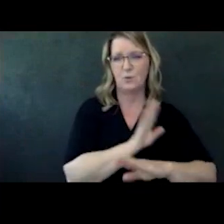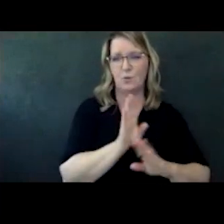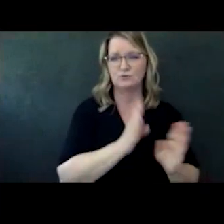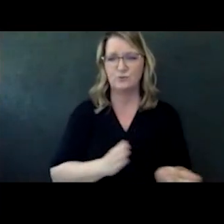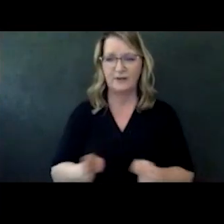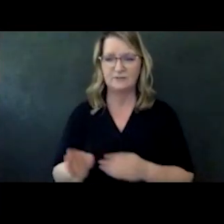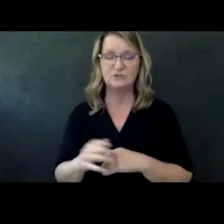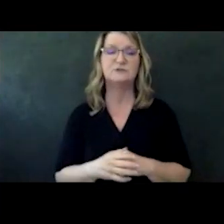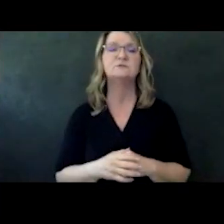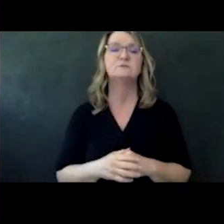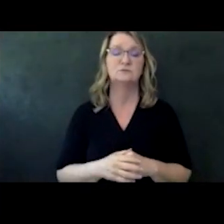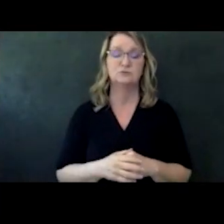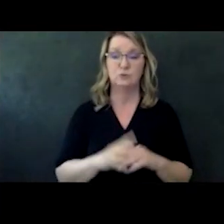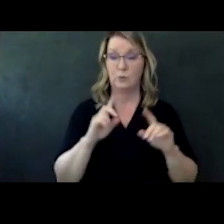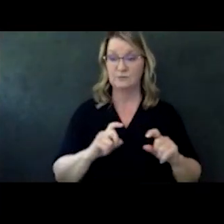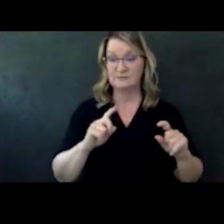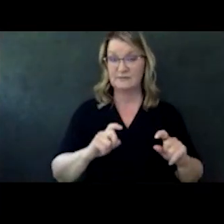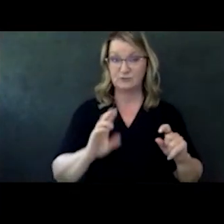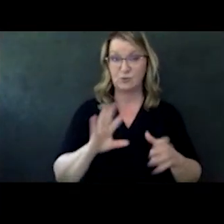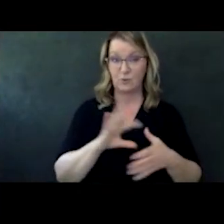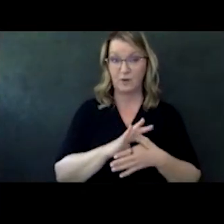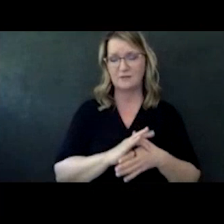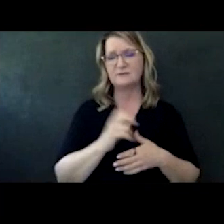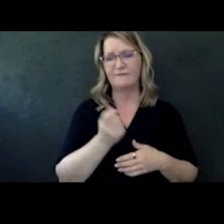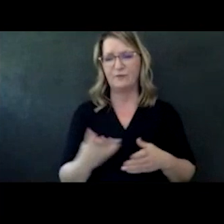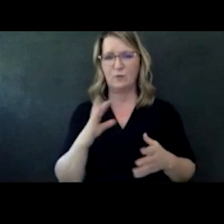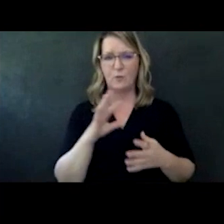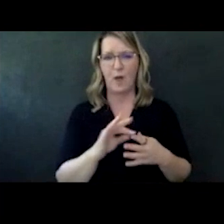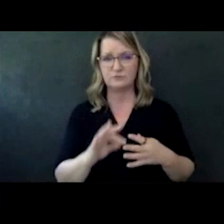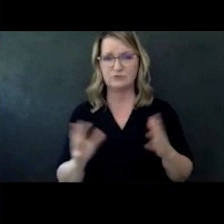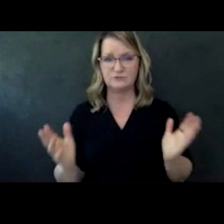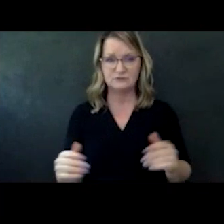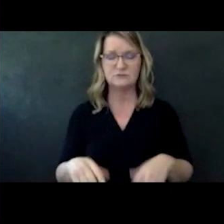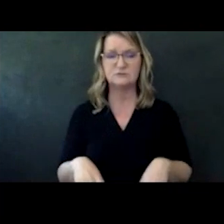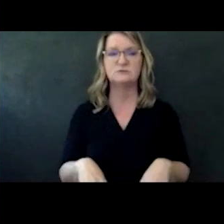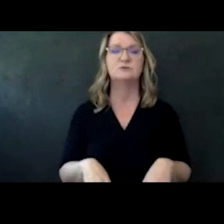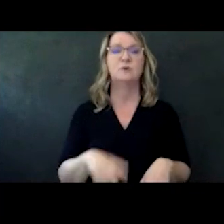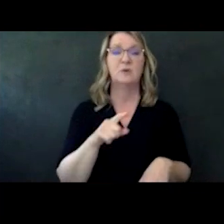refine your content, there's a couple actions you can take. Pressure testing your content with input